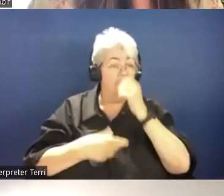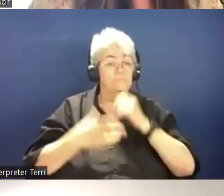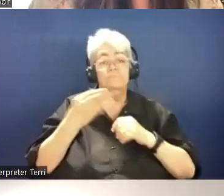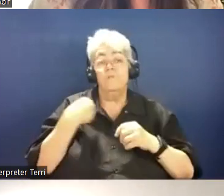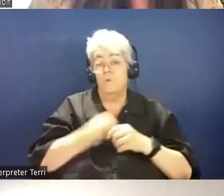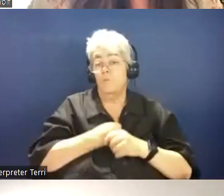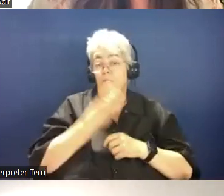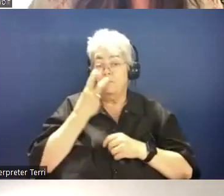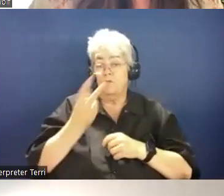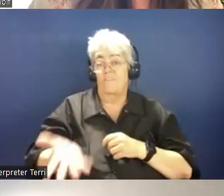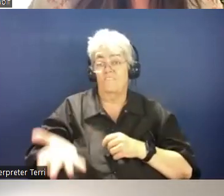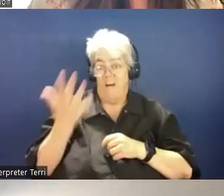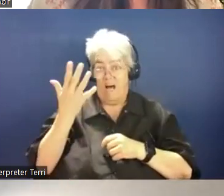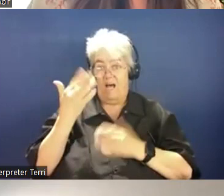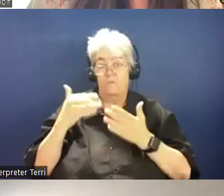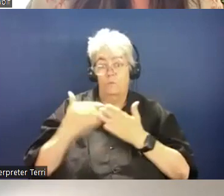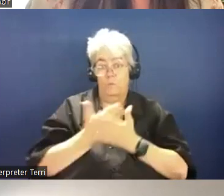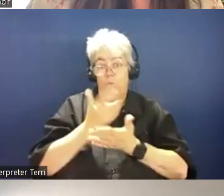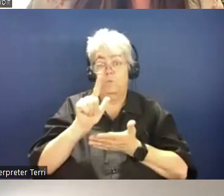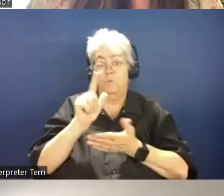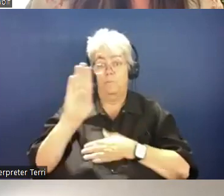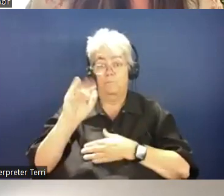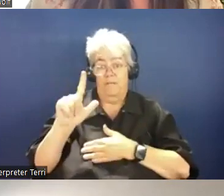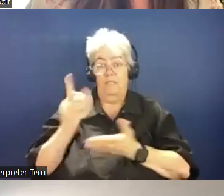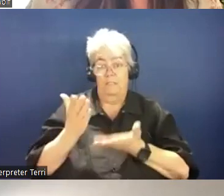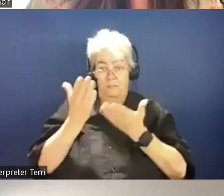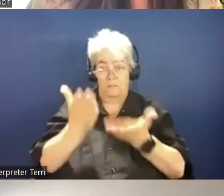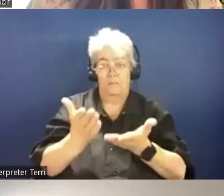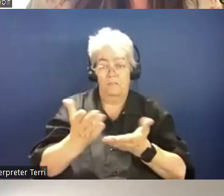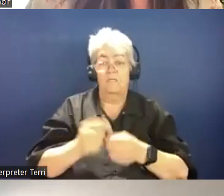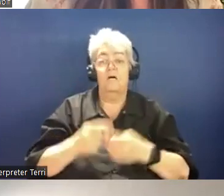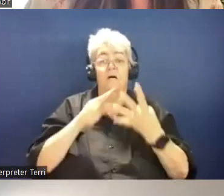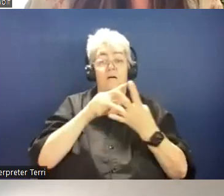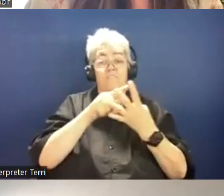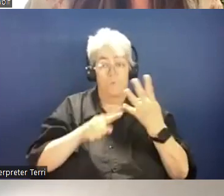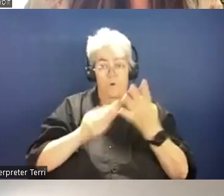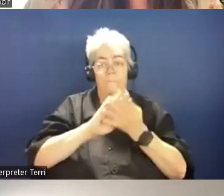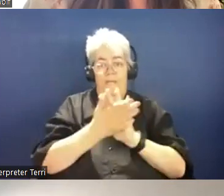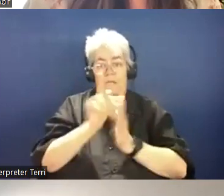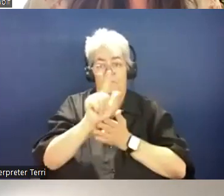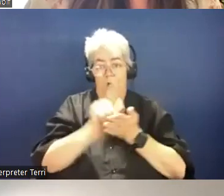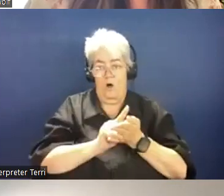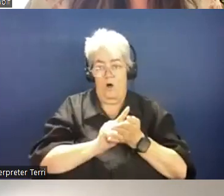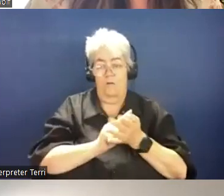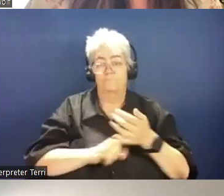5 bills that were introduced this session. 4 that were passed. And one, unfortunately,